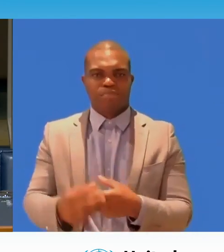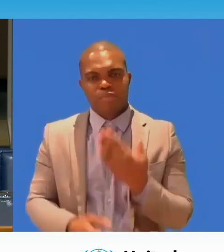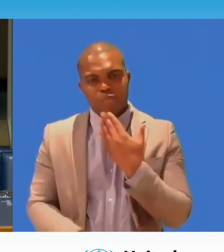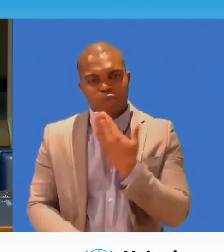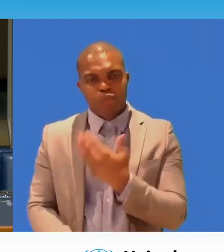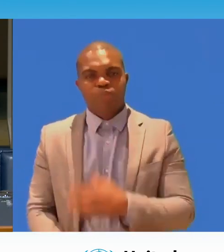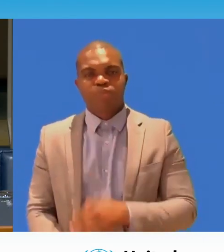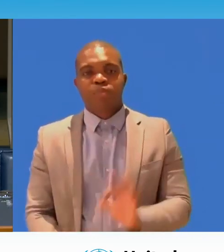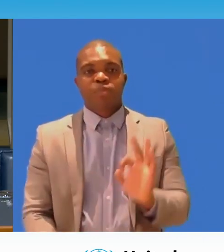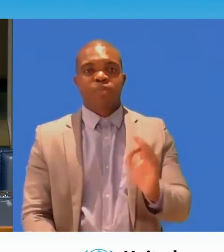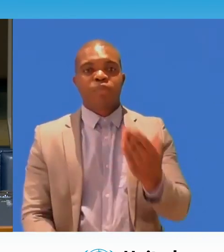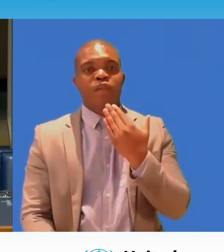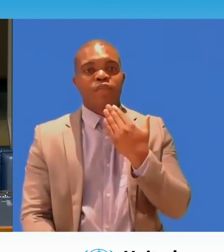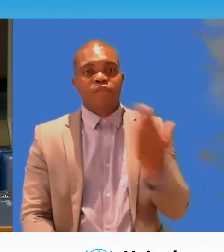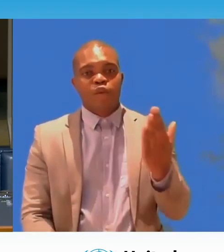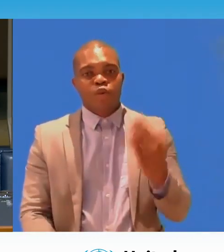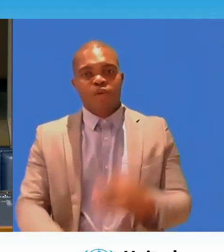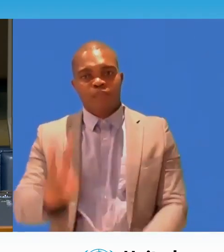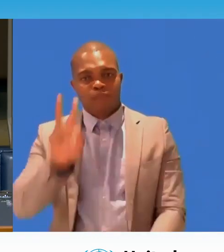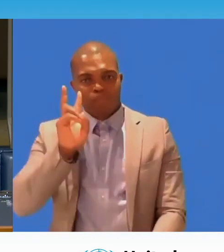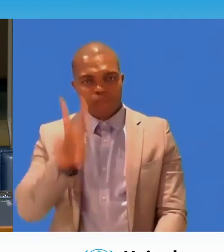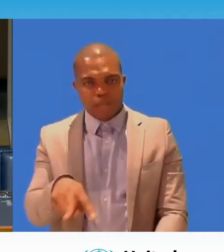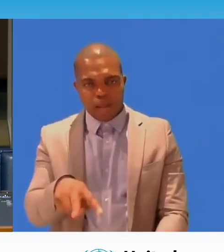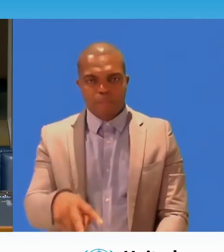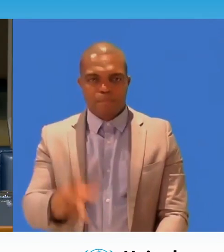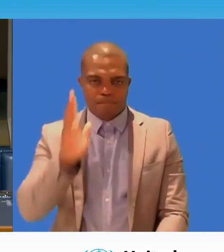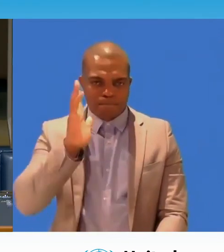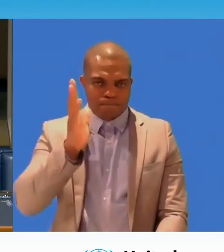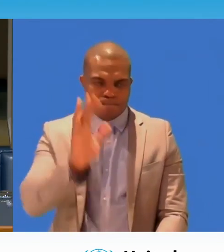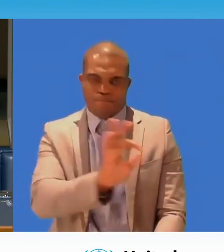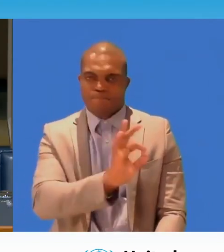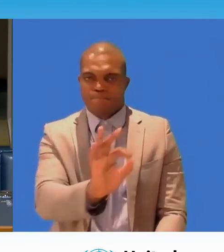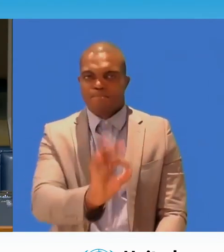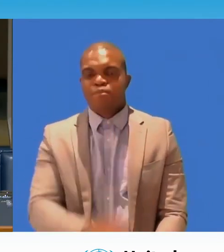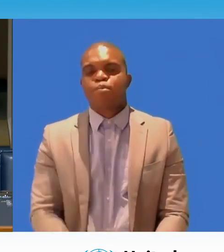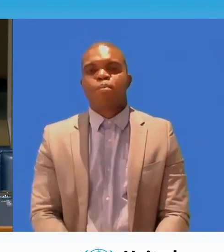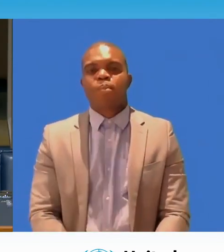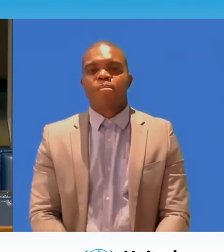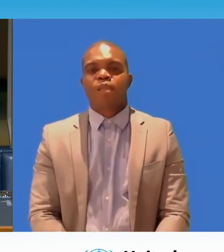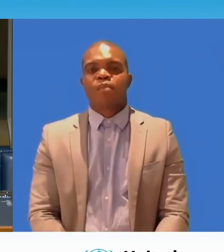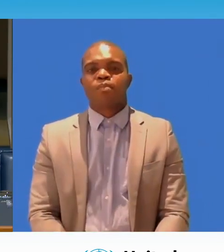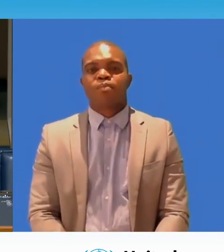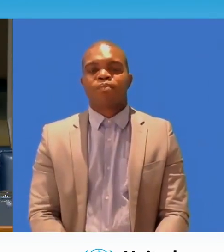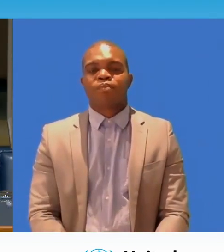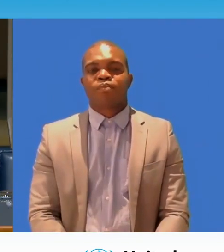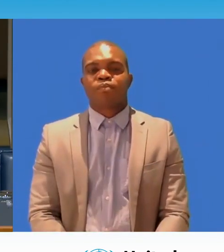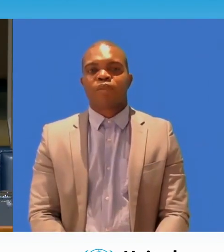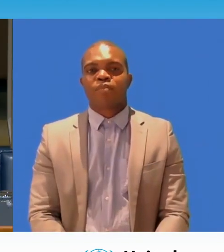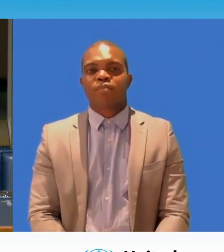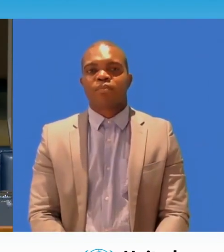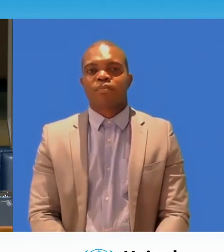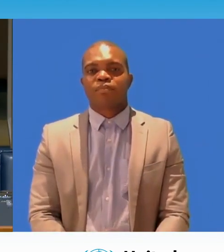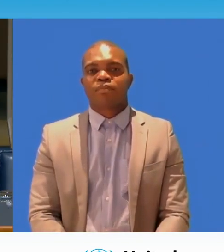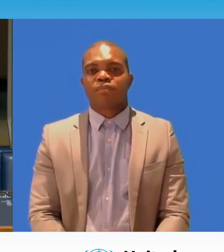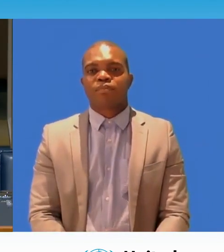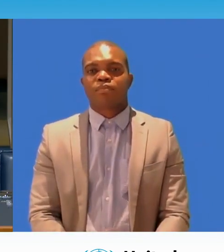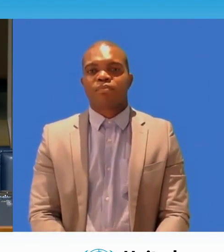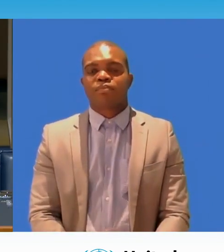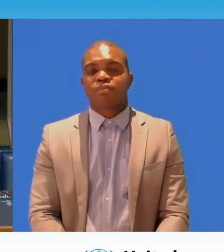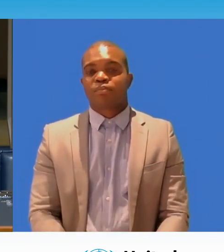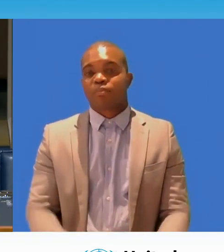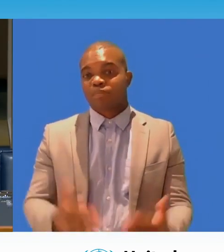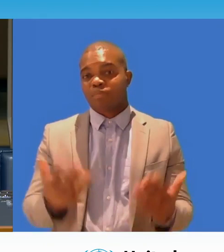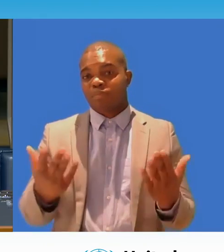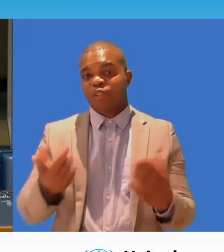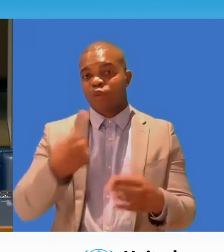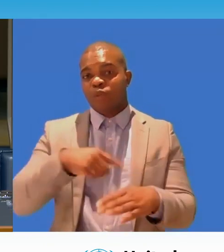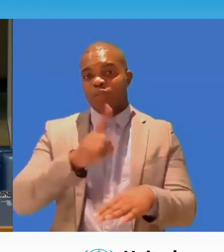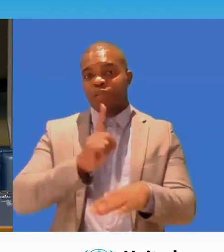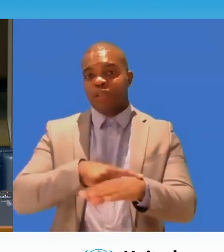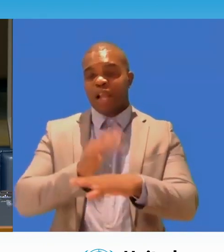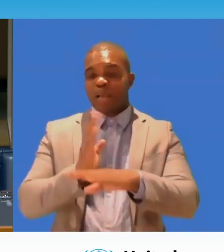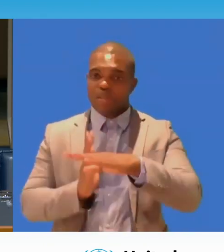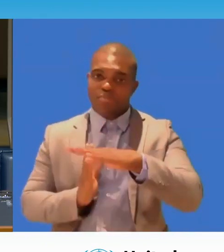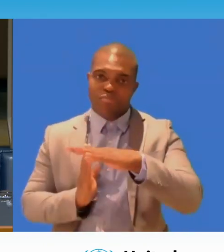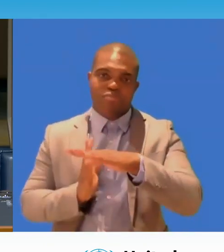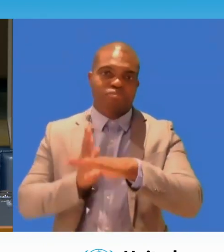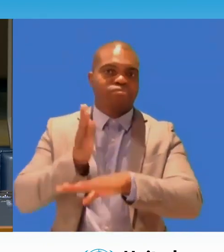Vietnam for his statement dear colleagues we exceeded the time allocated to this agenda